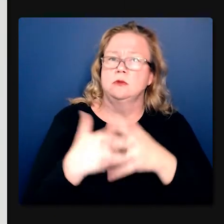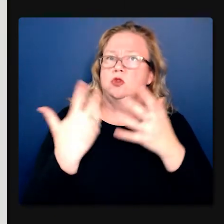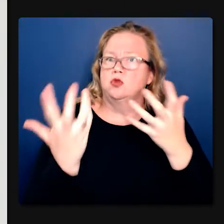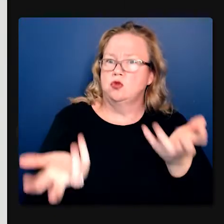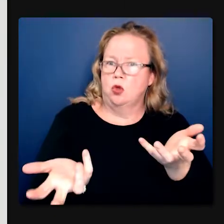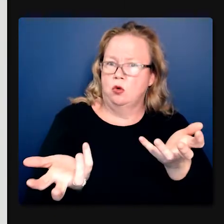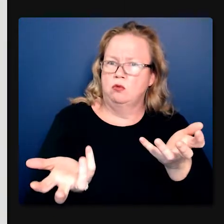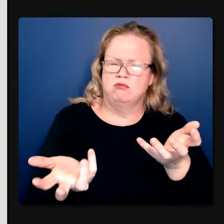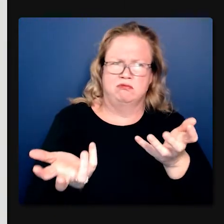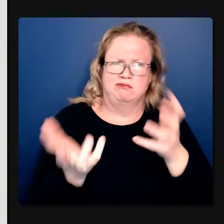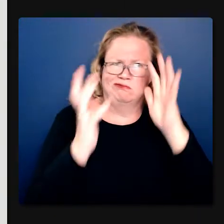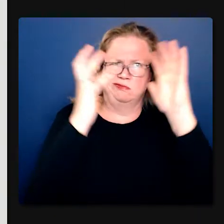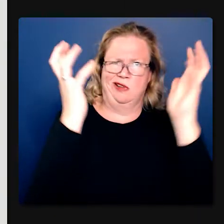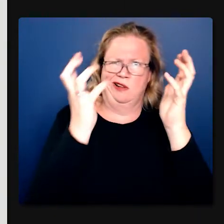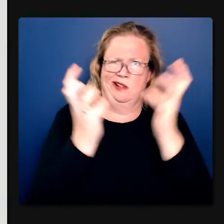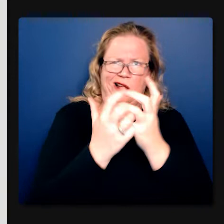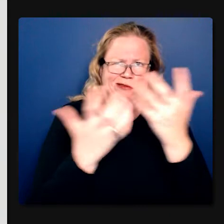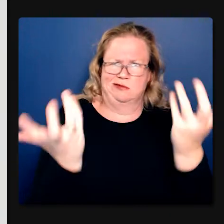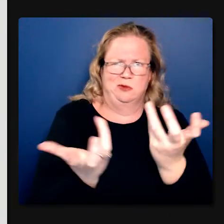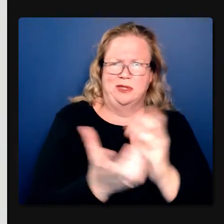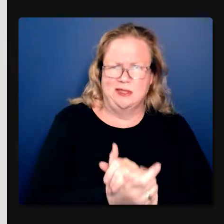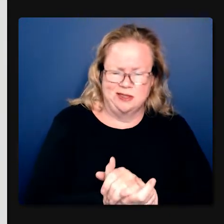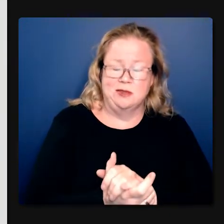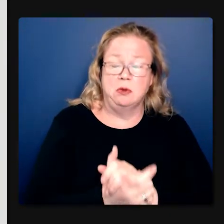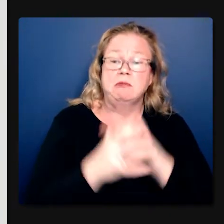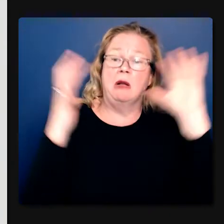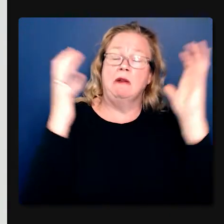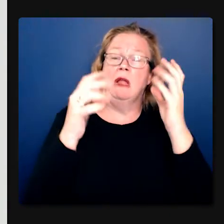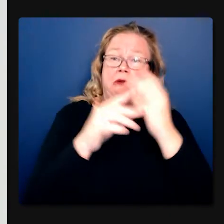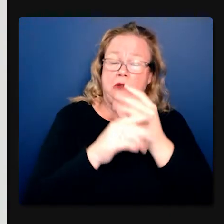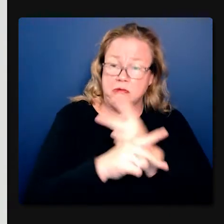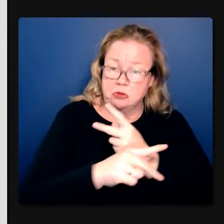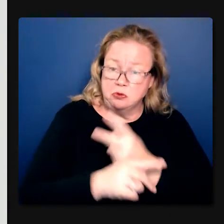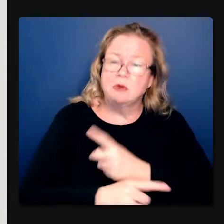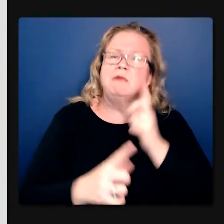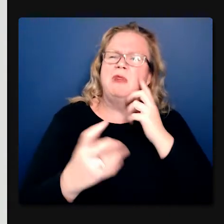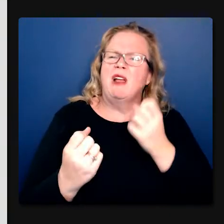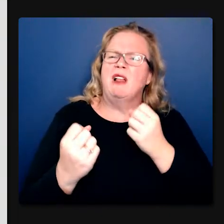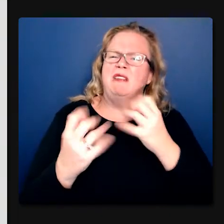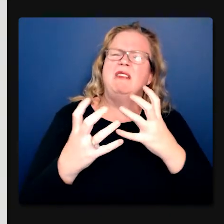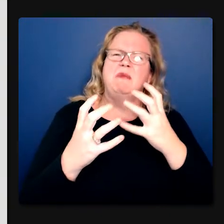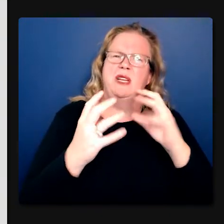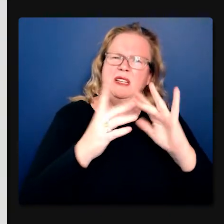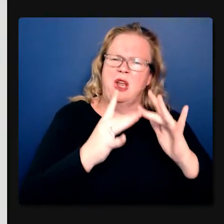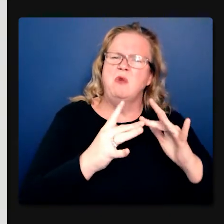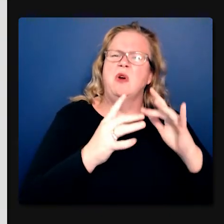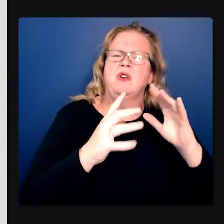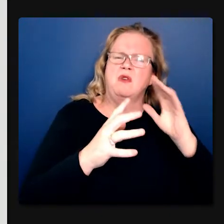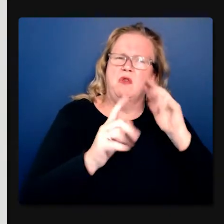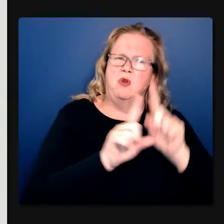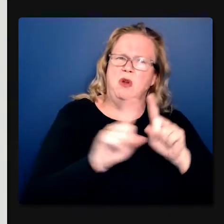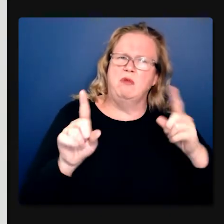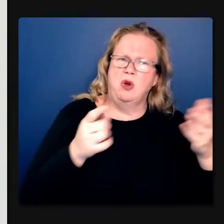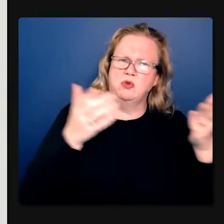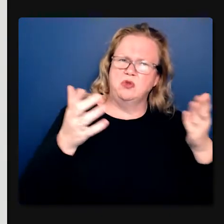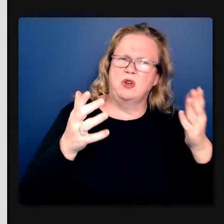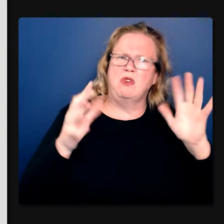So, what is the cloud? Cloud computing refers to a vast network of remote servers around the globe, which are hooked together.